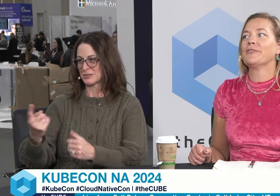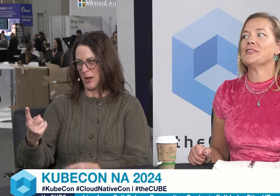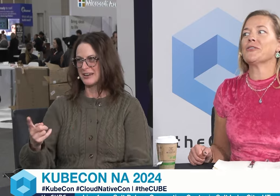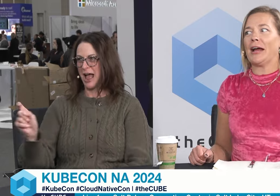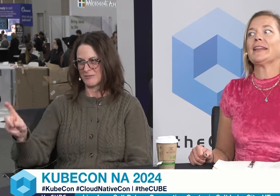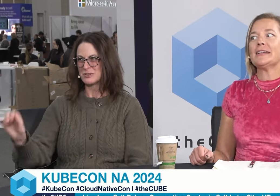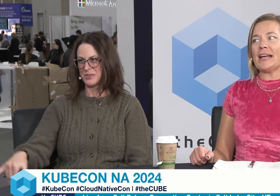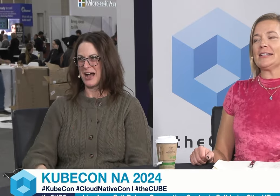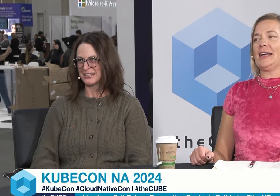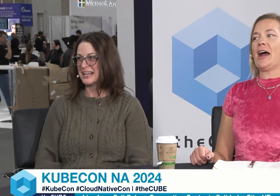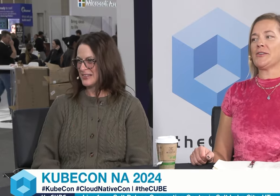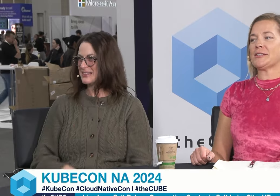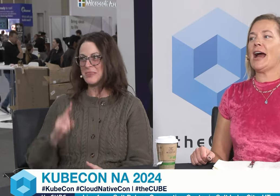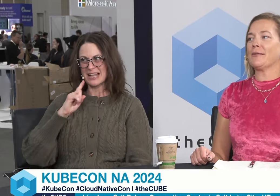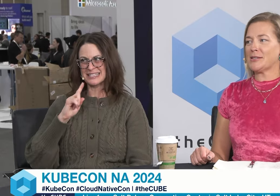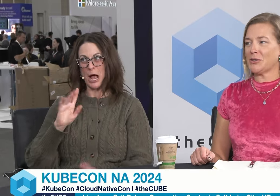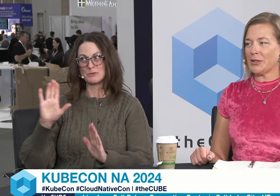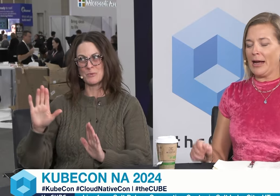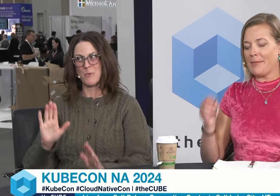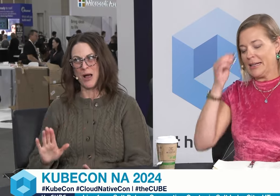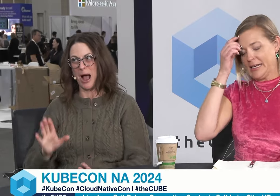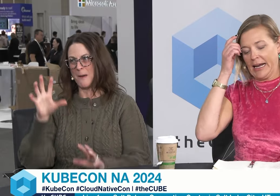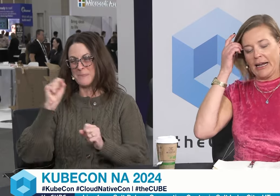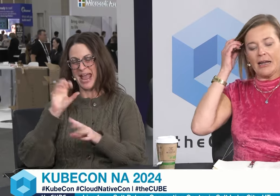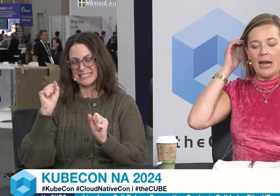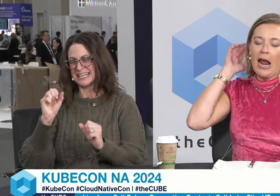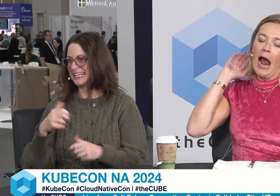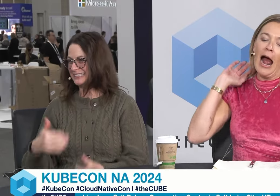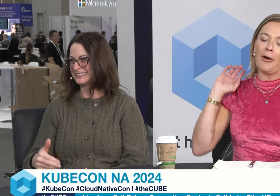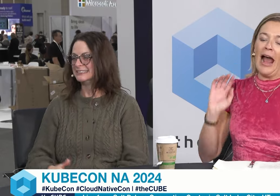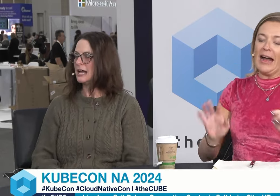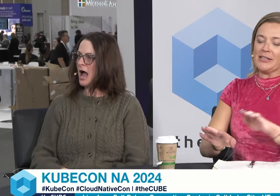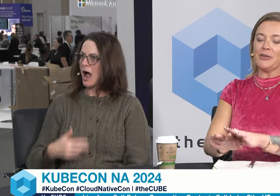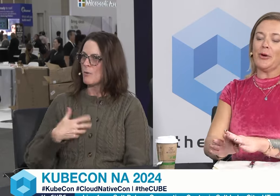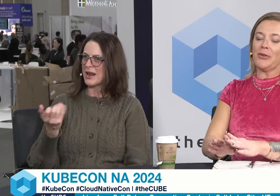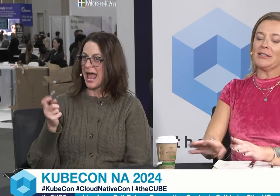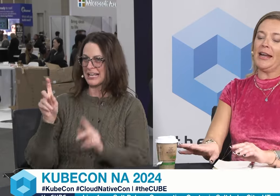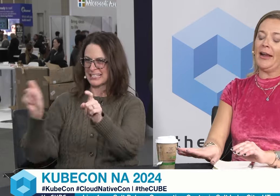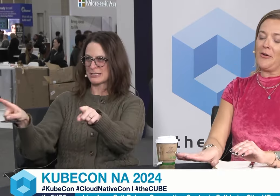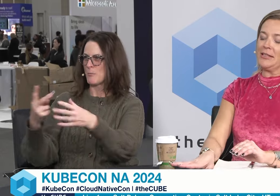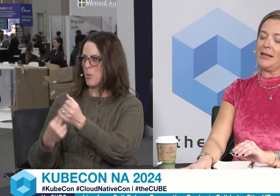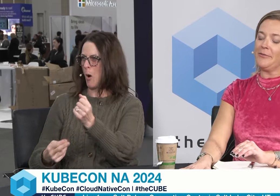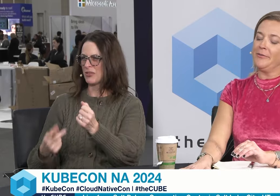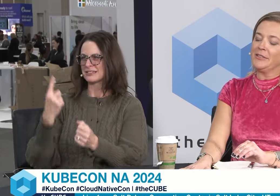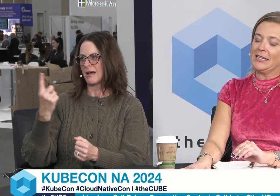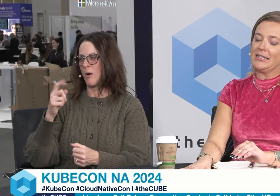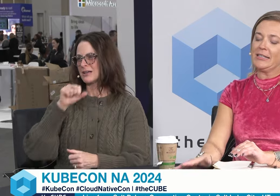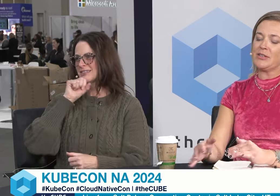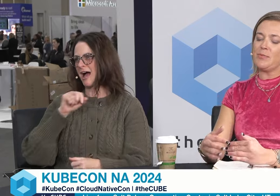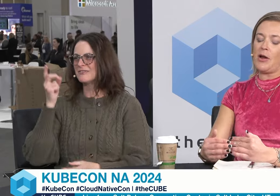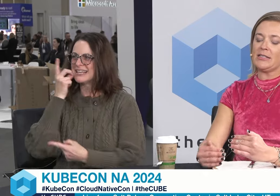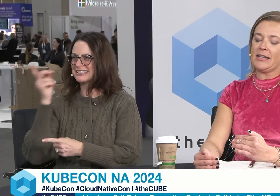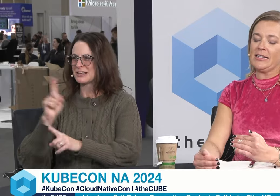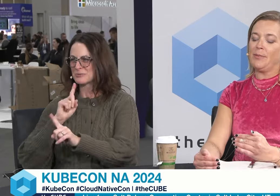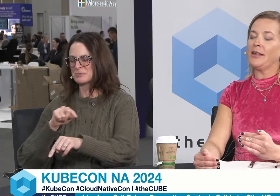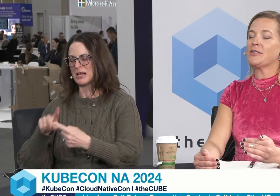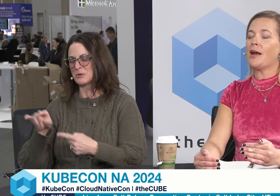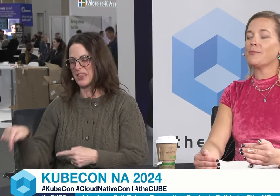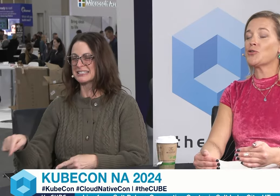We'll have to do that. That sounds absolutely amazing. I want to ask you both 'cause I always love Destiny's response to this, but there's,